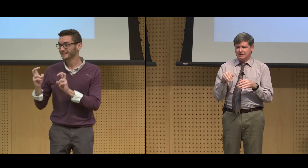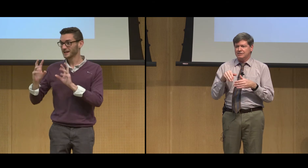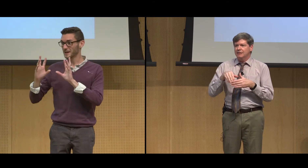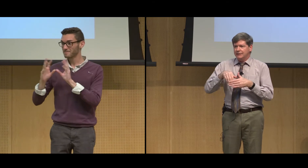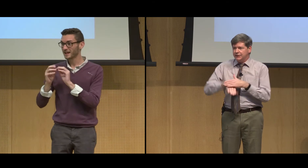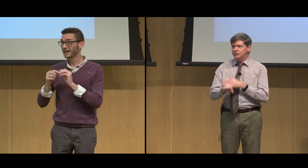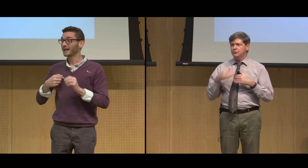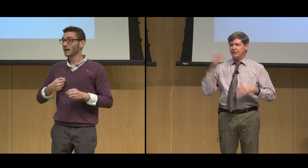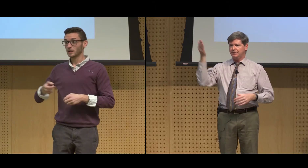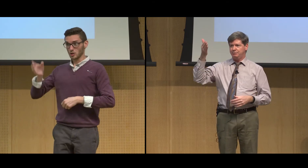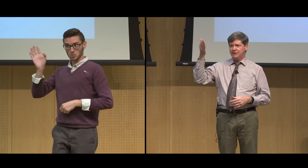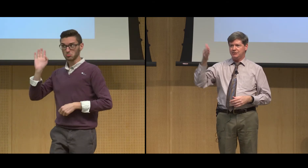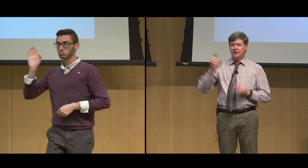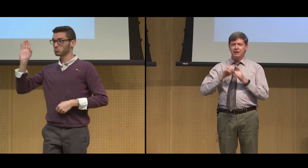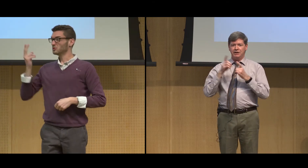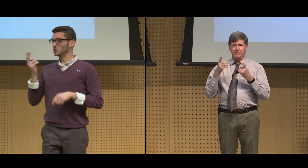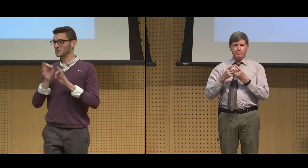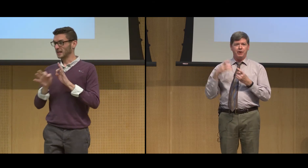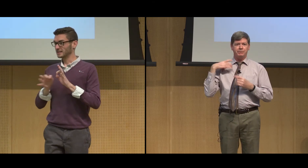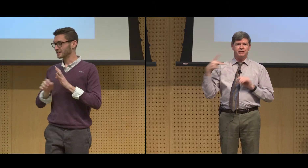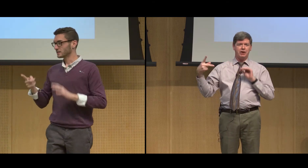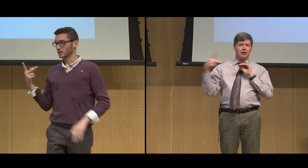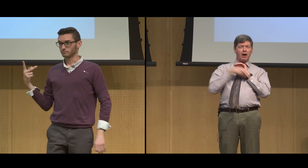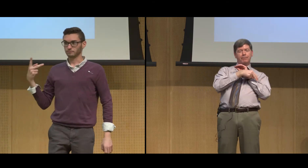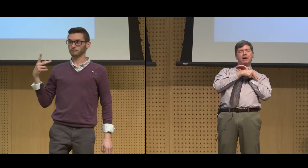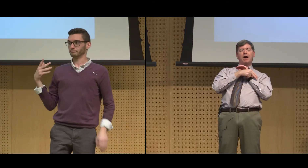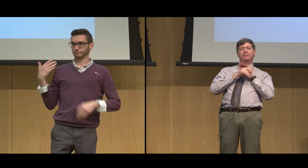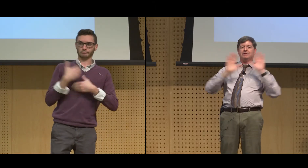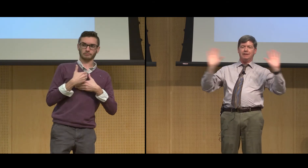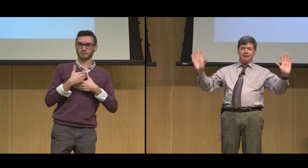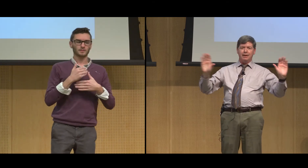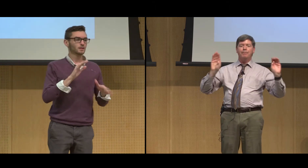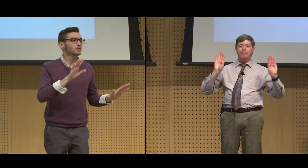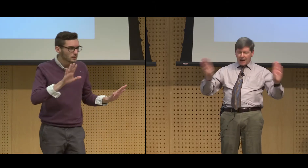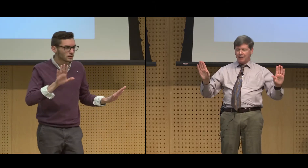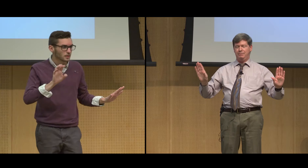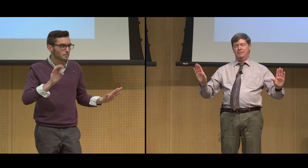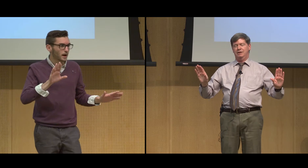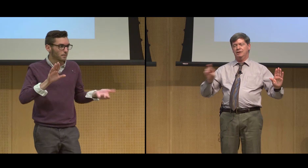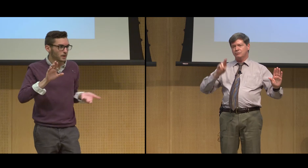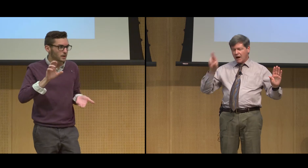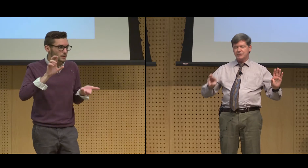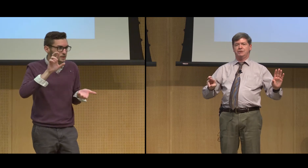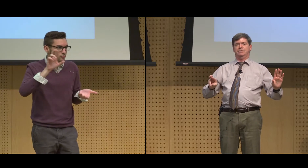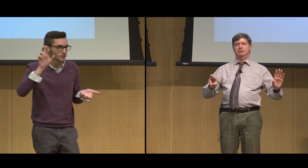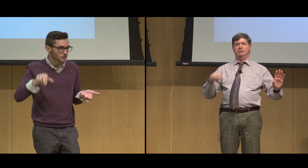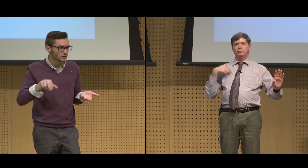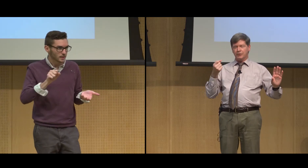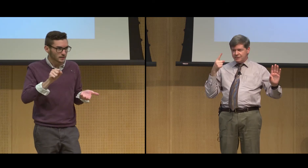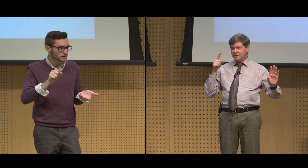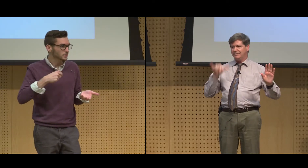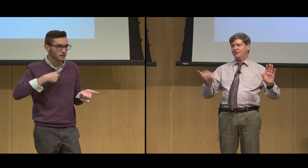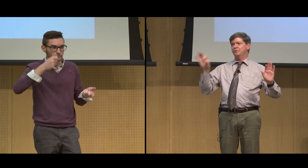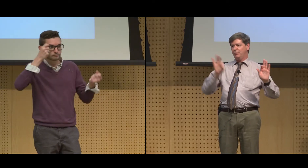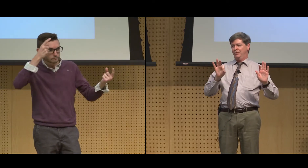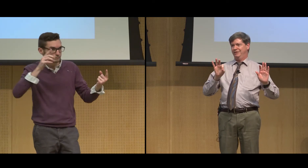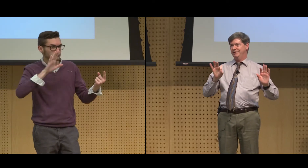into my speech and the department chair cut me off and said, "Bob, it's Rochester. We understand that's important,"